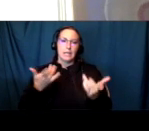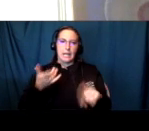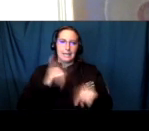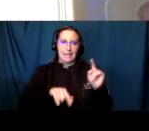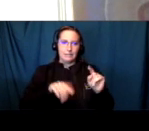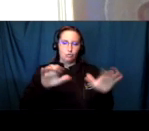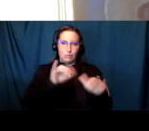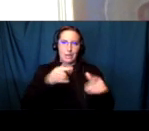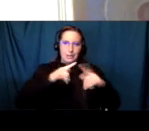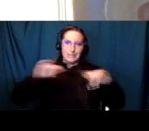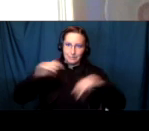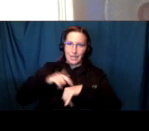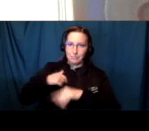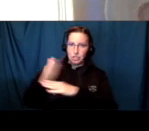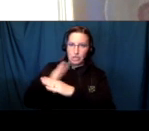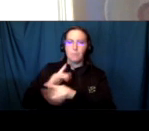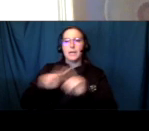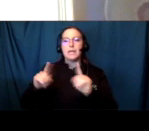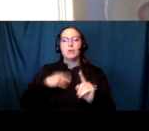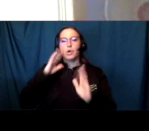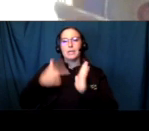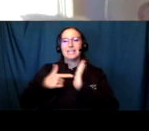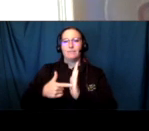basically it does give you a very similar but you know,